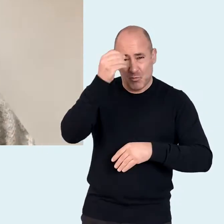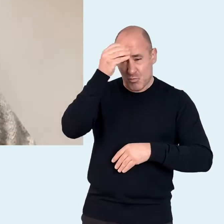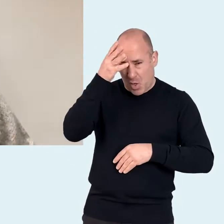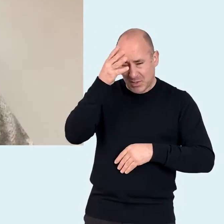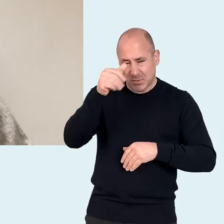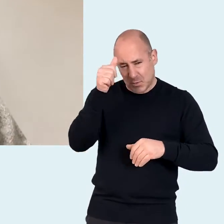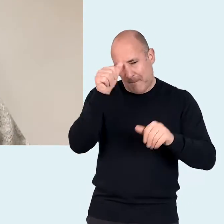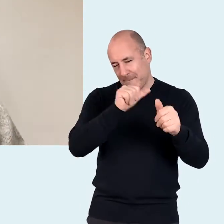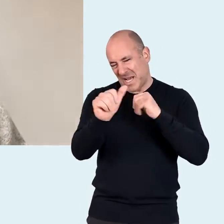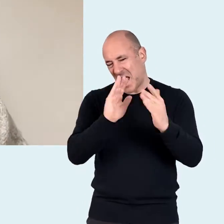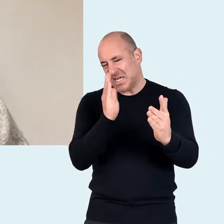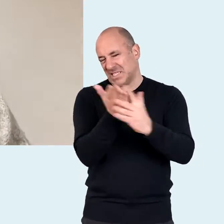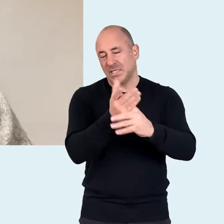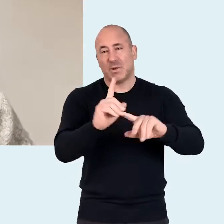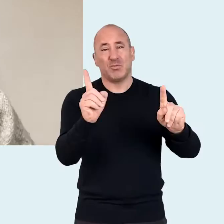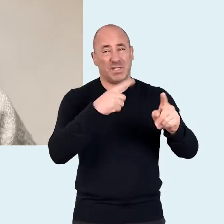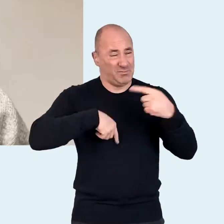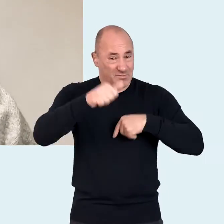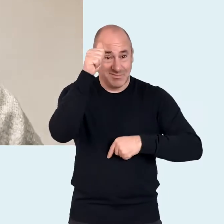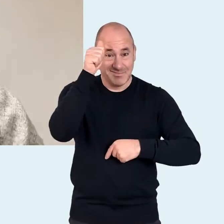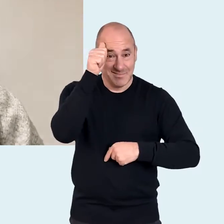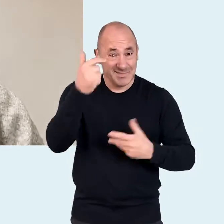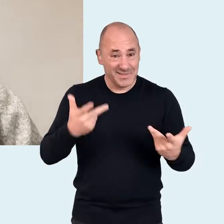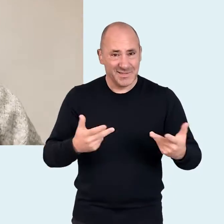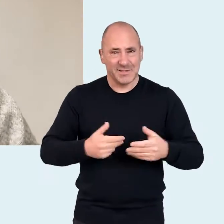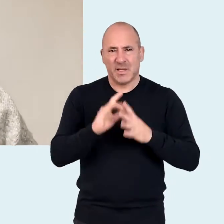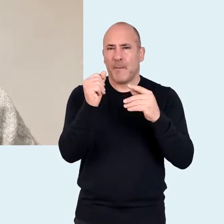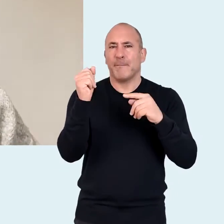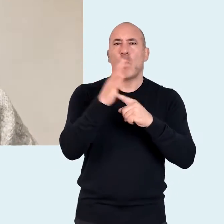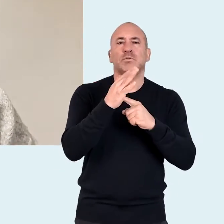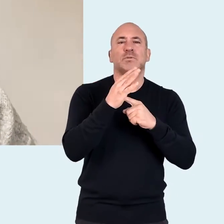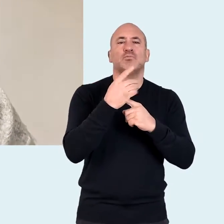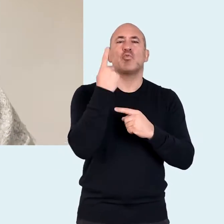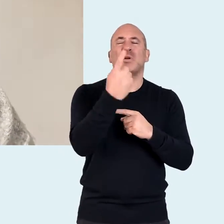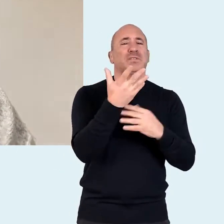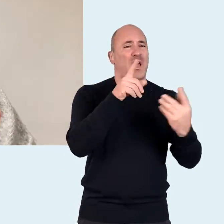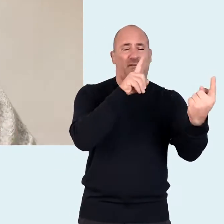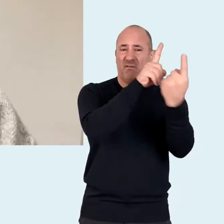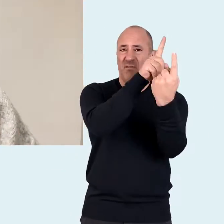of how to make things accessible for us. But I think it's really important to go away and